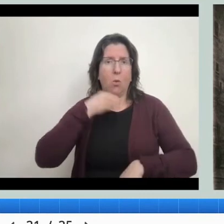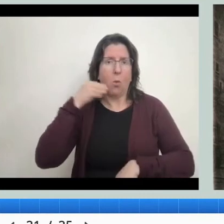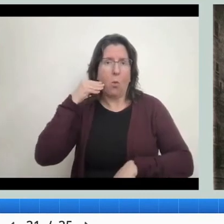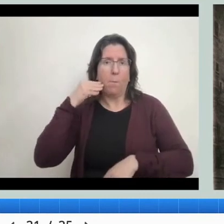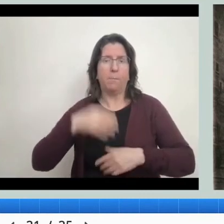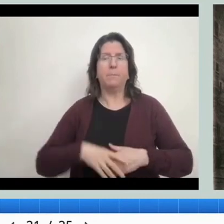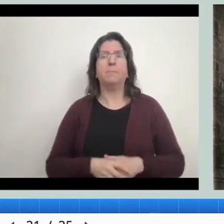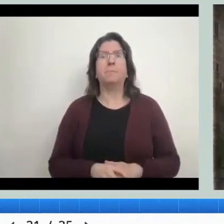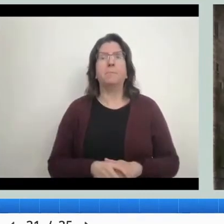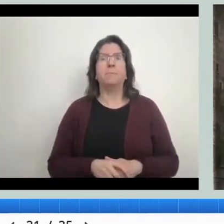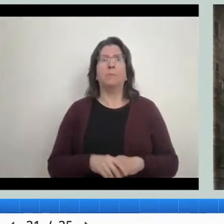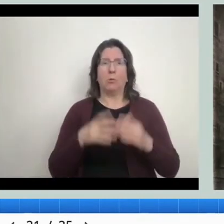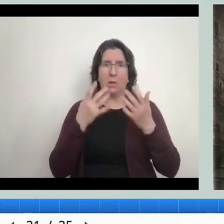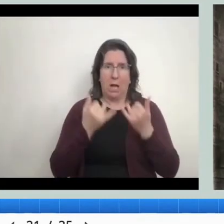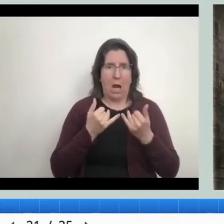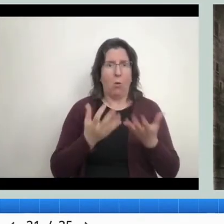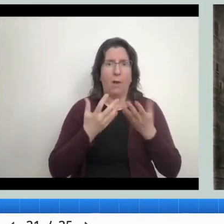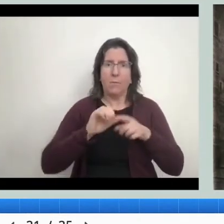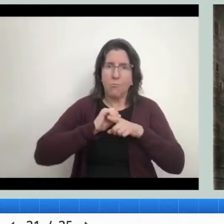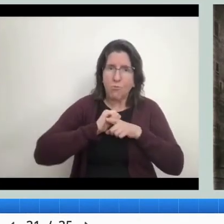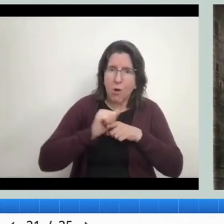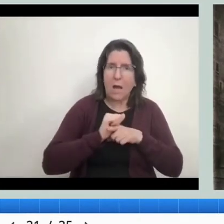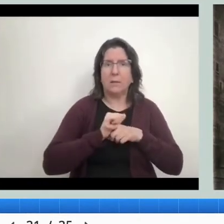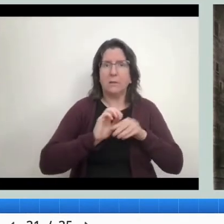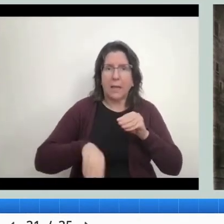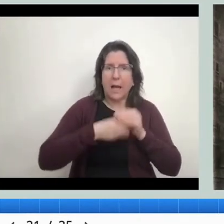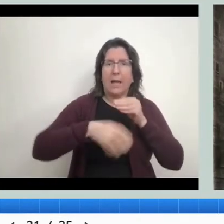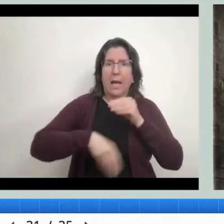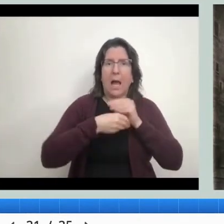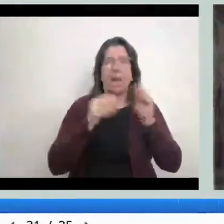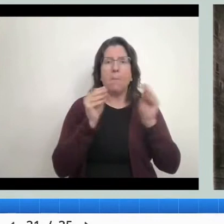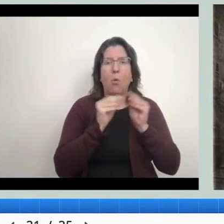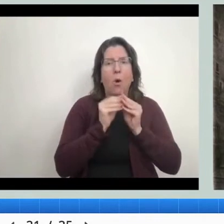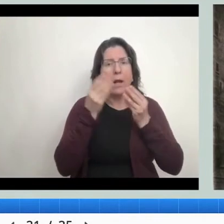The original sentence is: "The mother and daughter walked home."